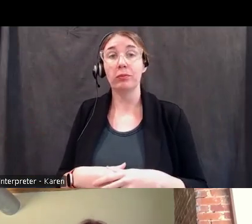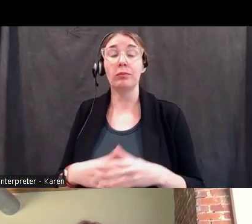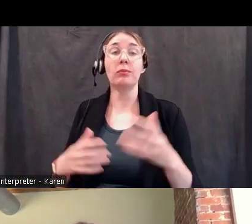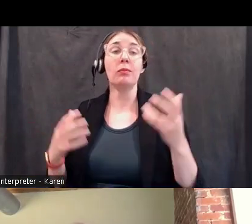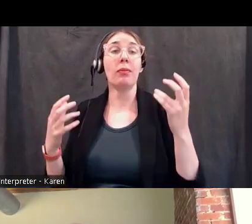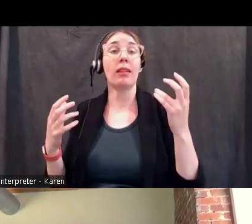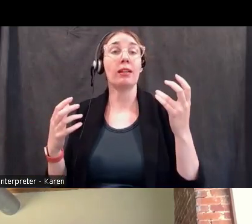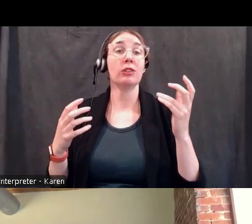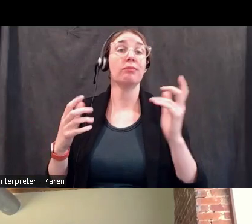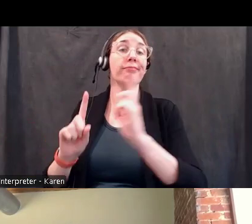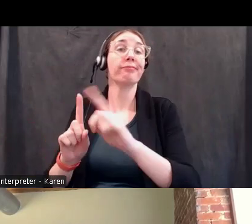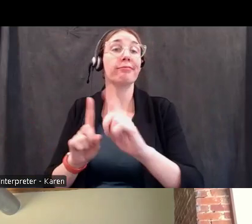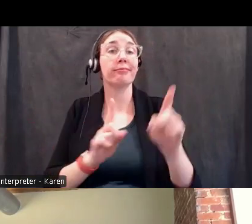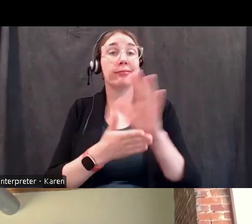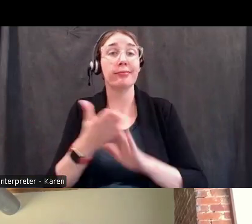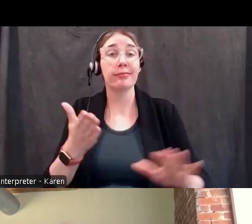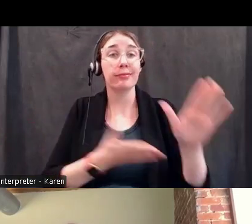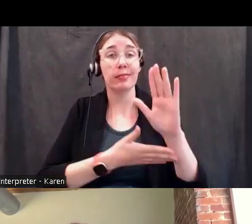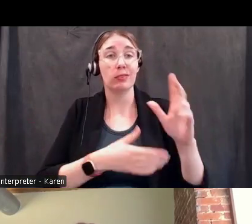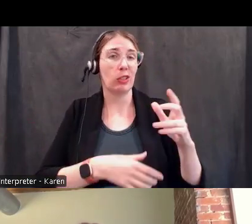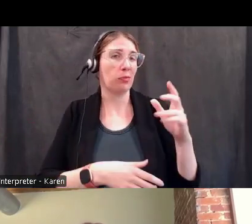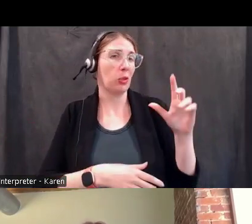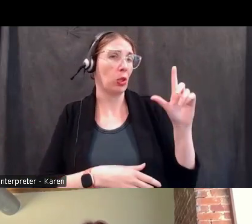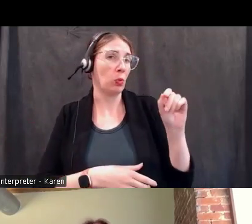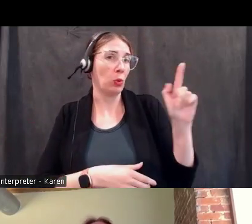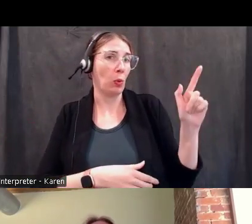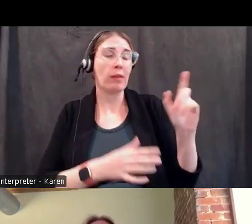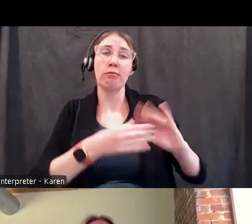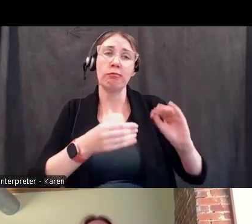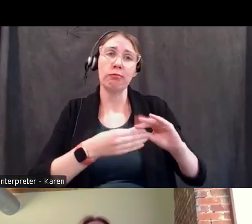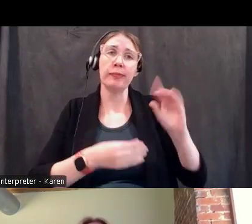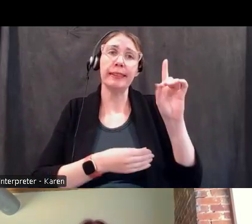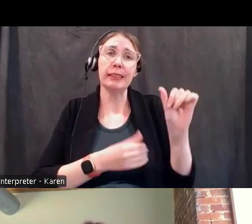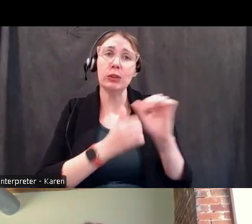2021 that also talks about the importance of disability sports in schools as well.